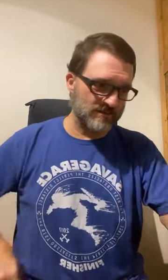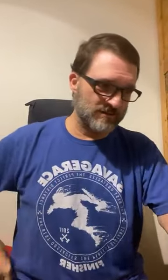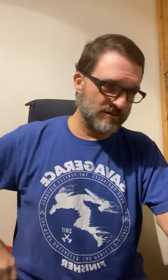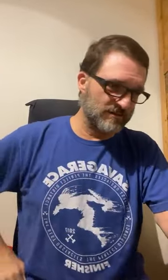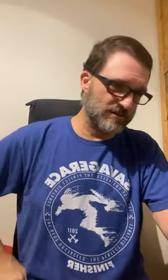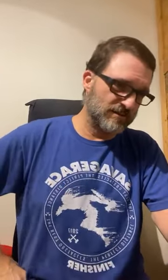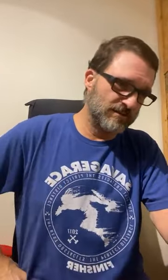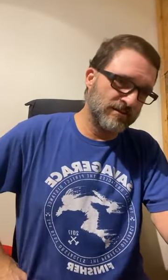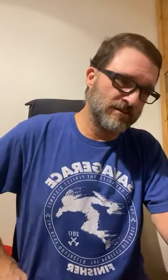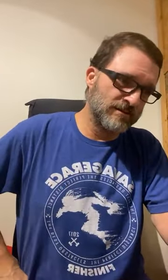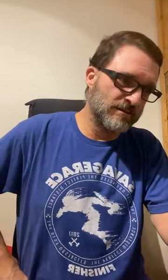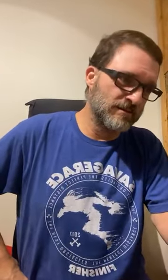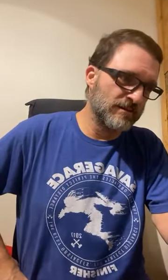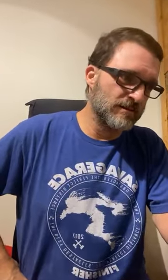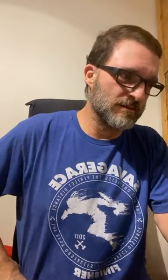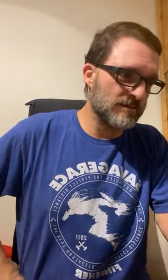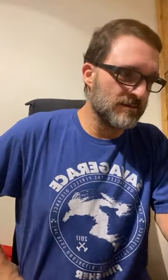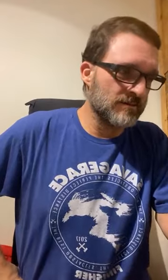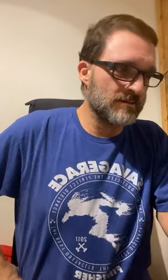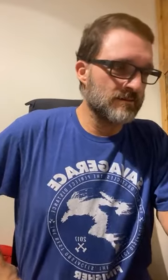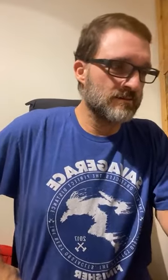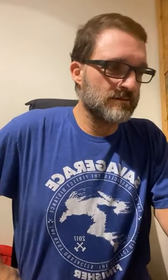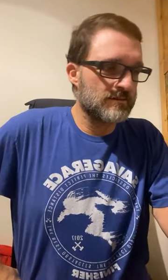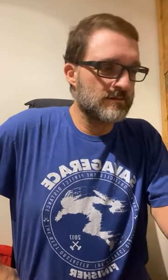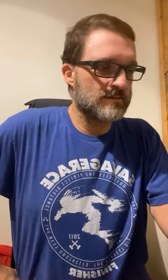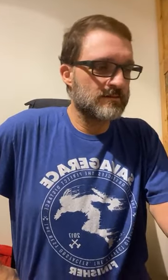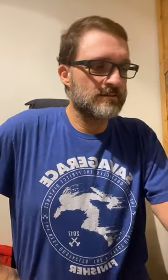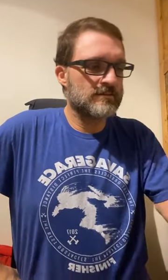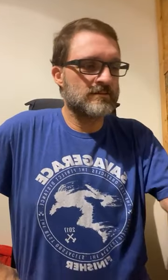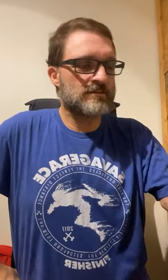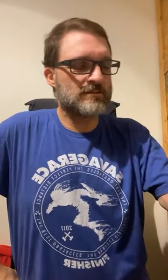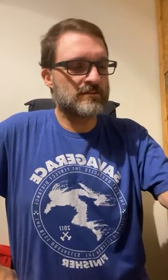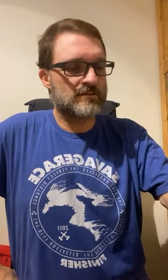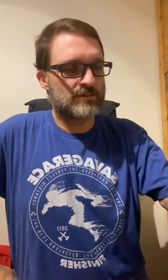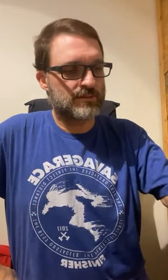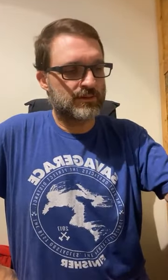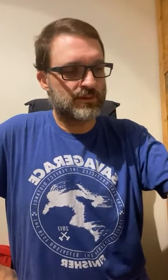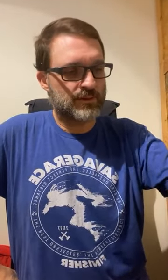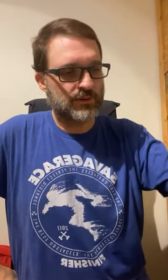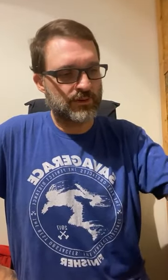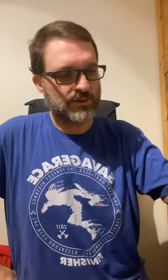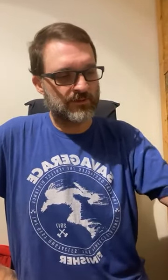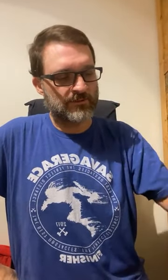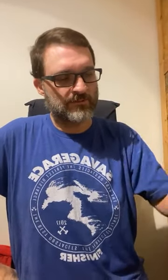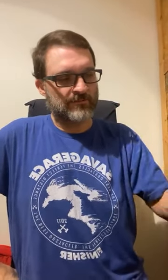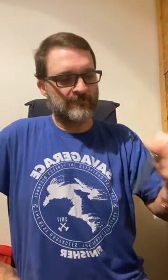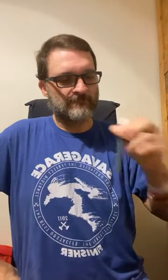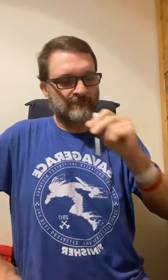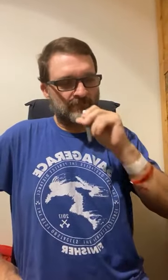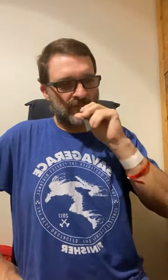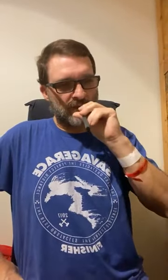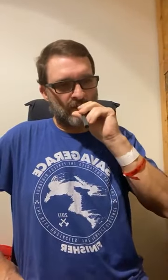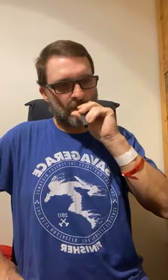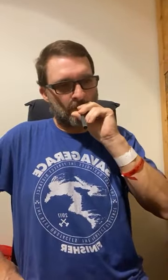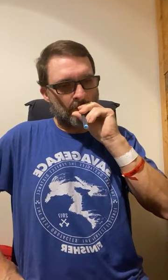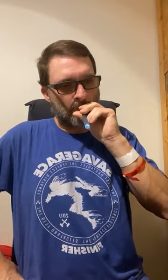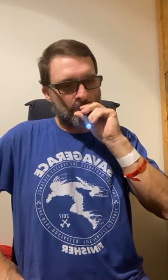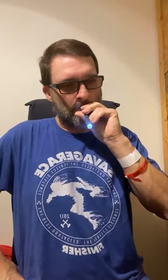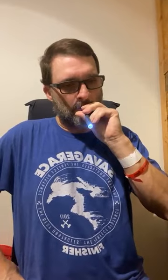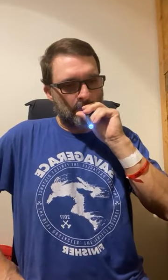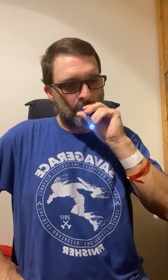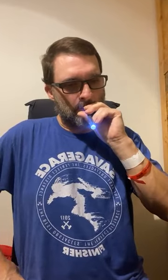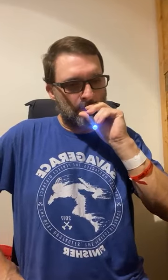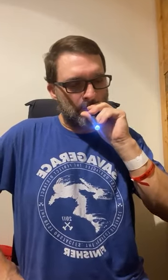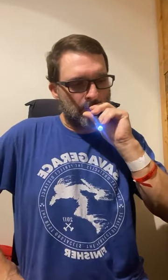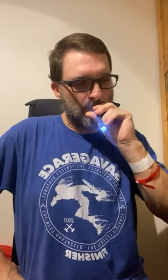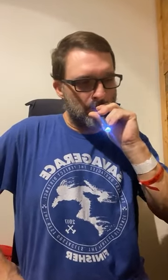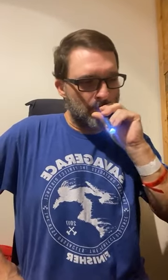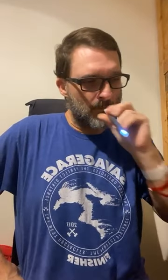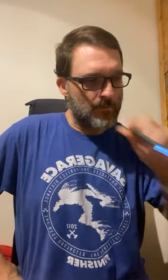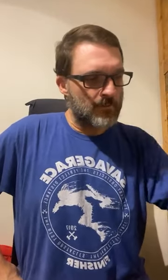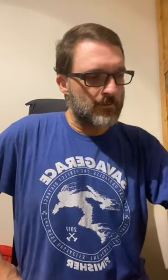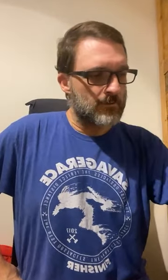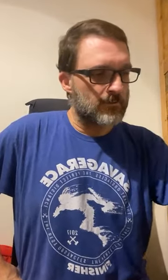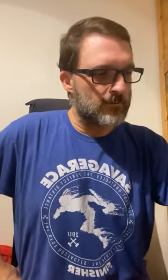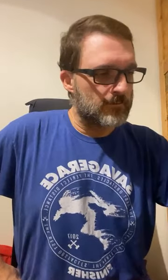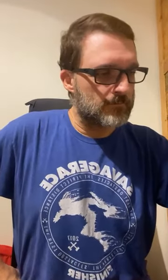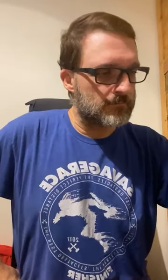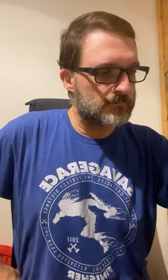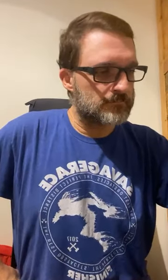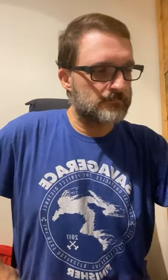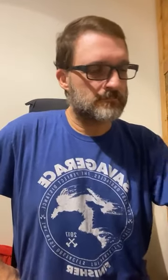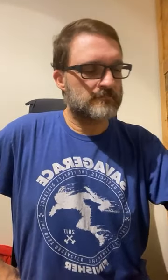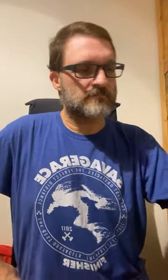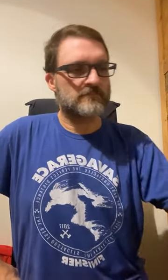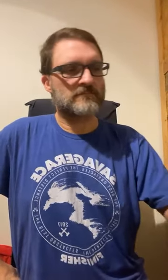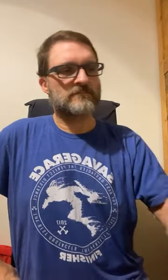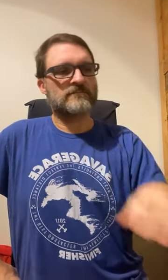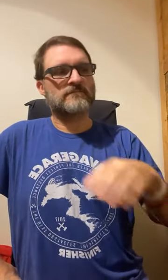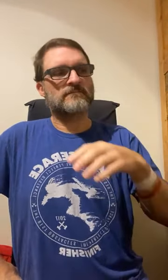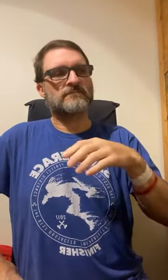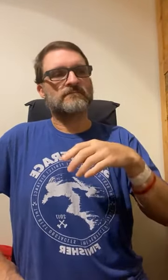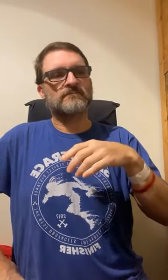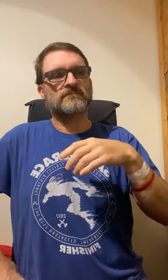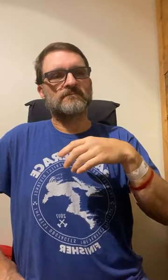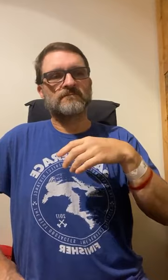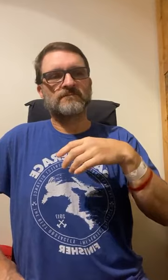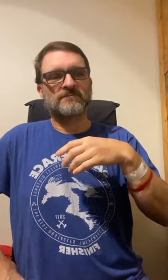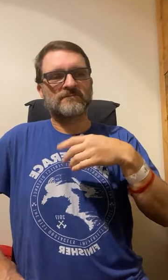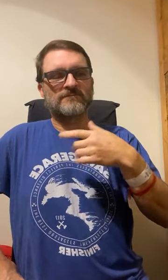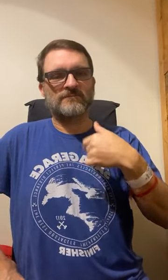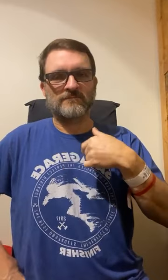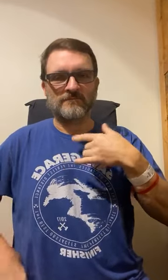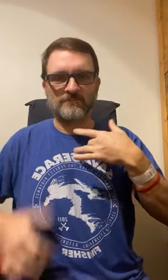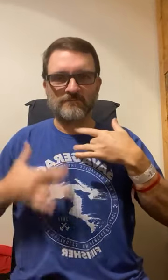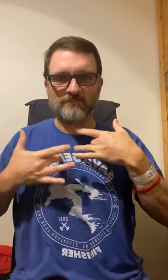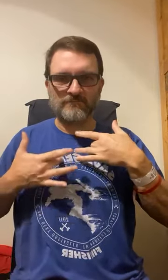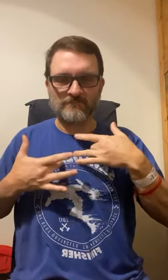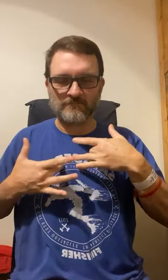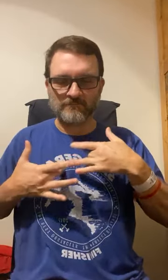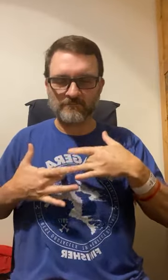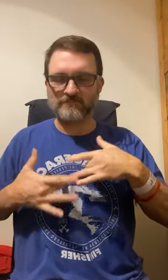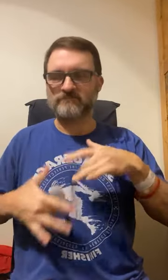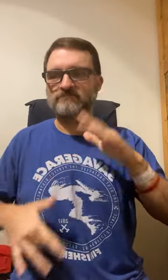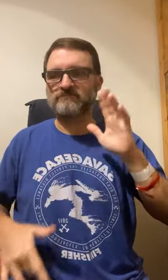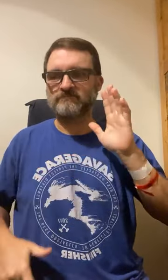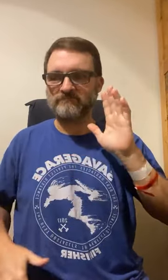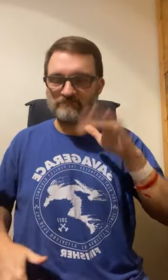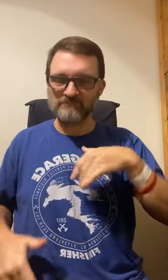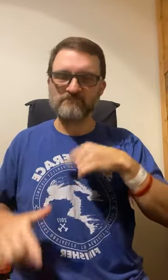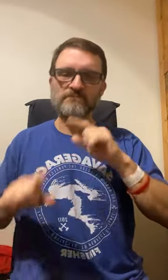Hospital Harassment.